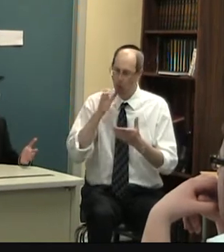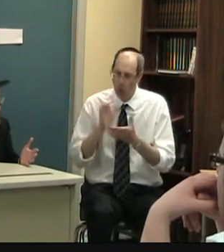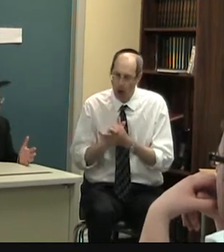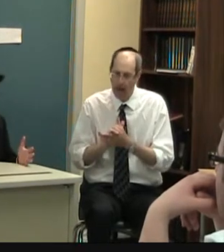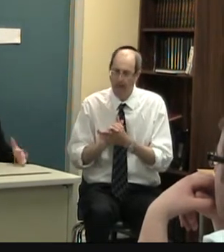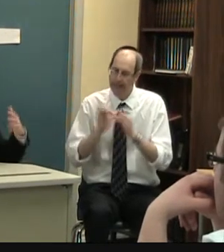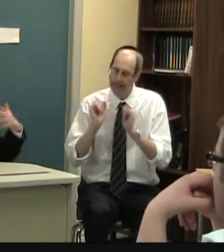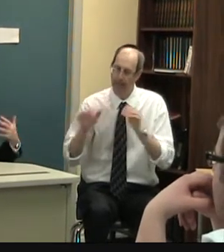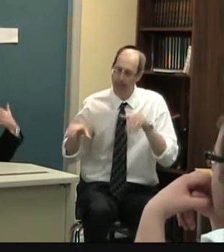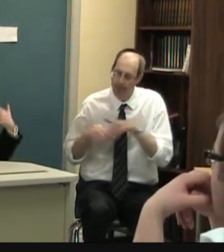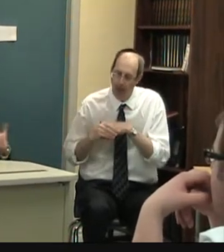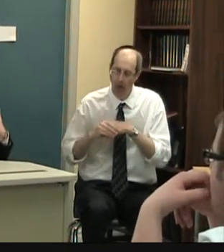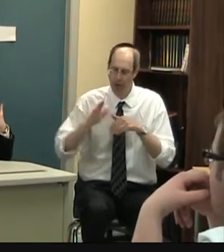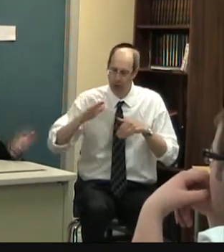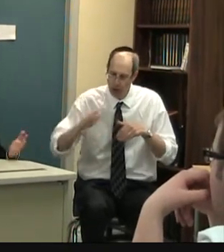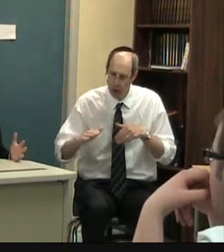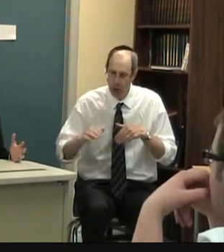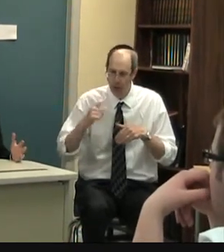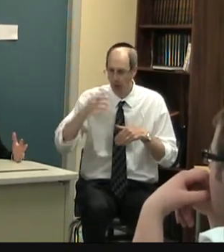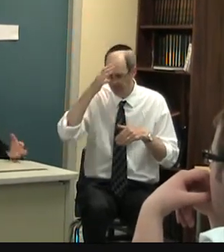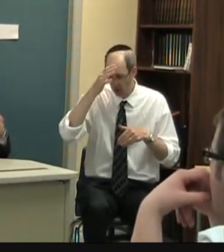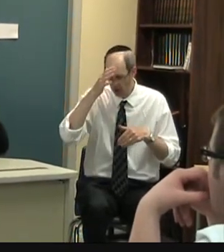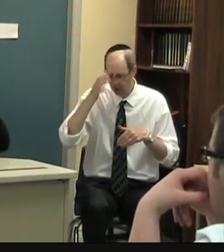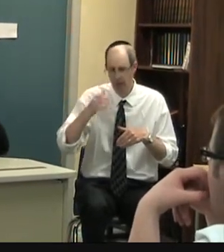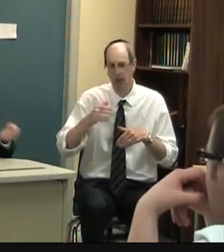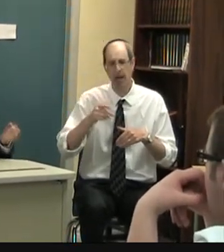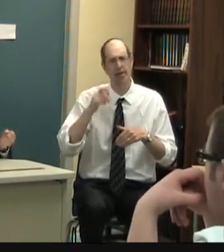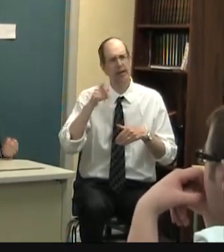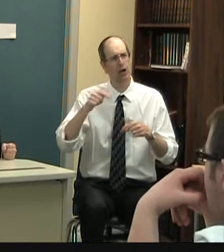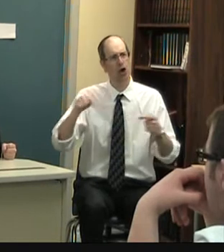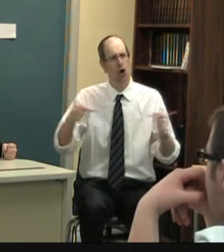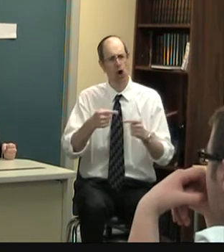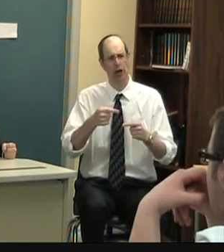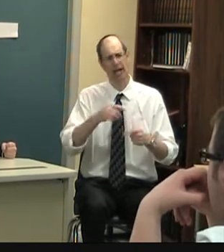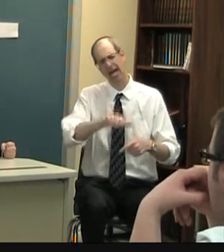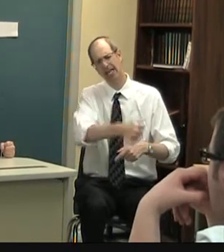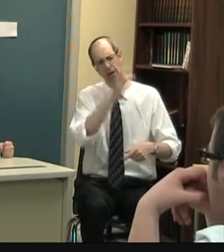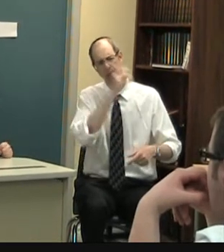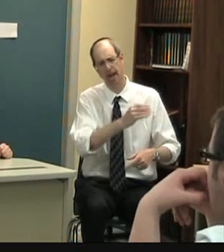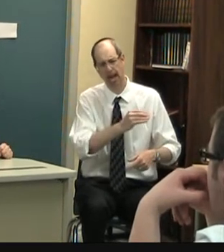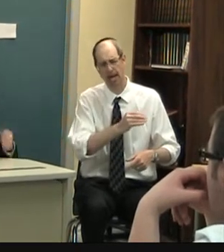To that they were children he wants to be a father to that he really hurts somebody and you by pointing it out it really